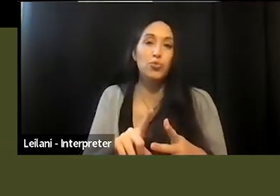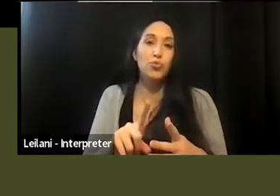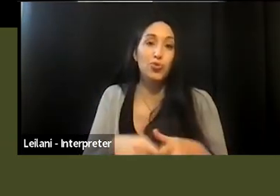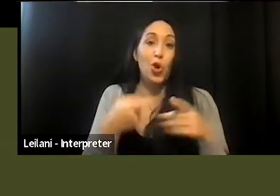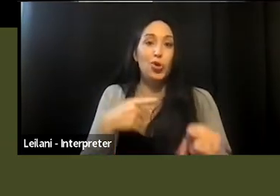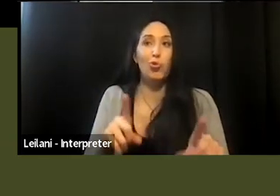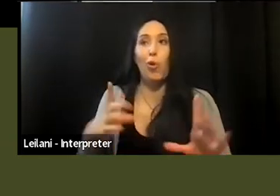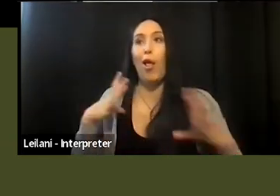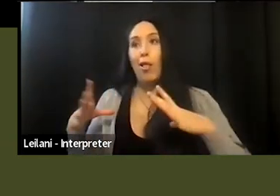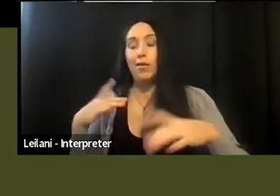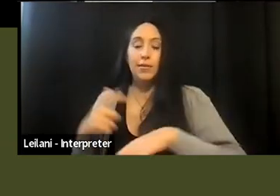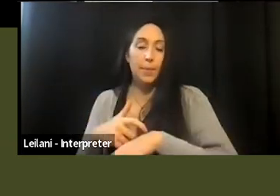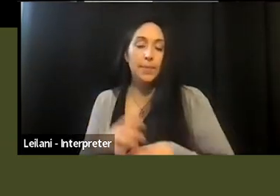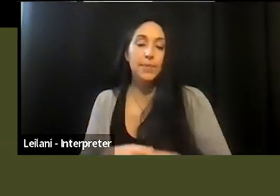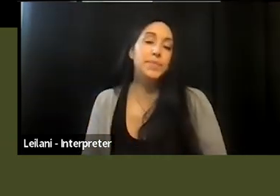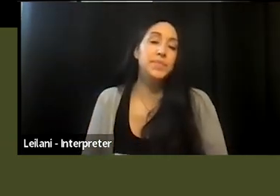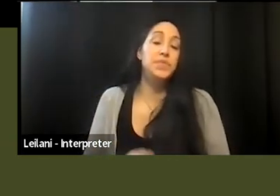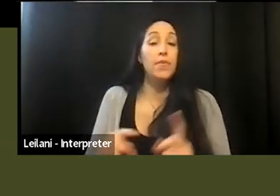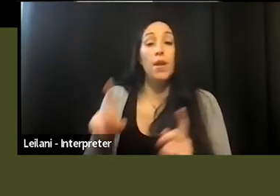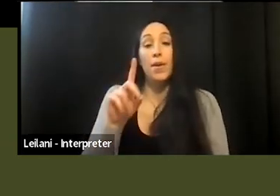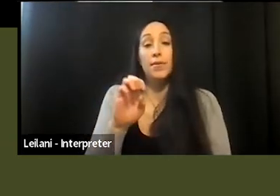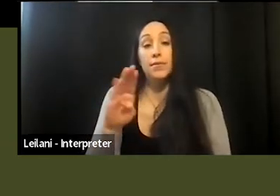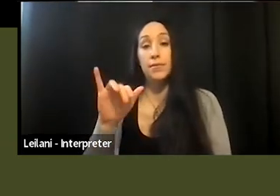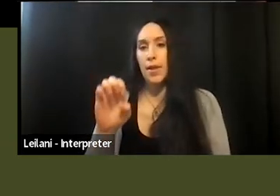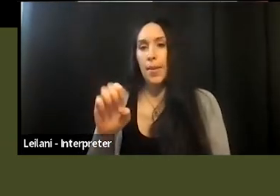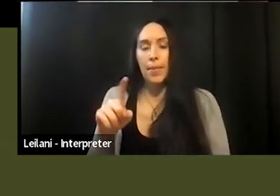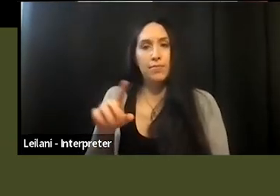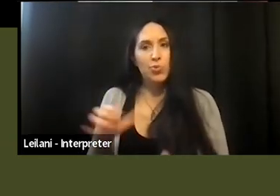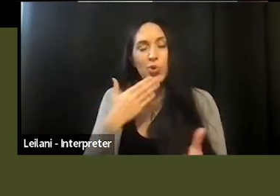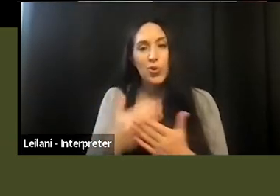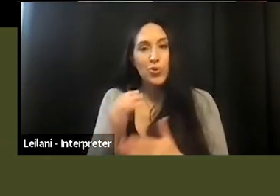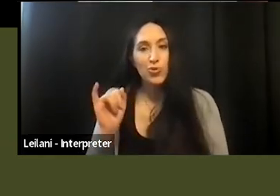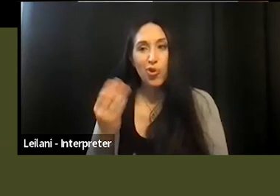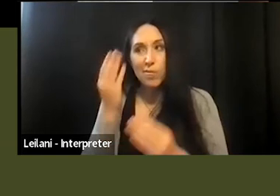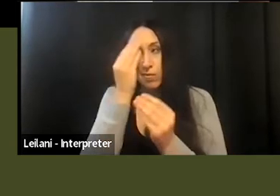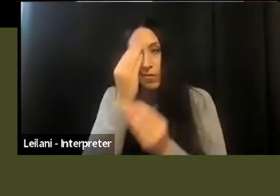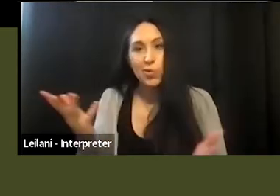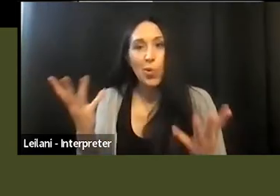But Debbie has done a really great job at letting you know what's coming up next.